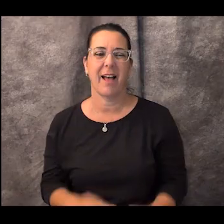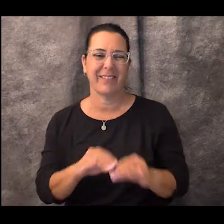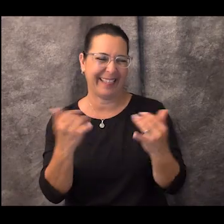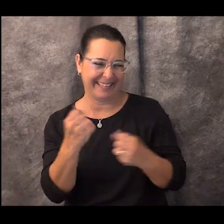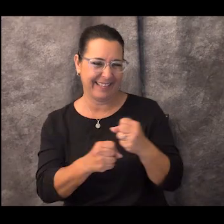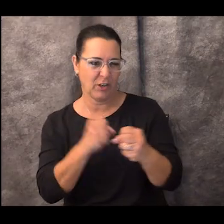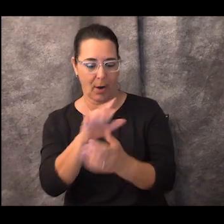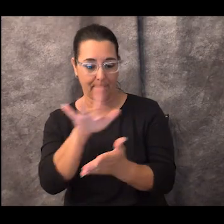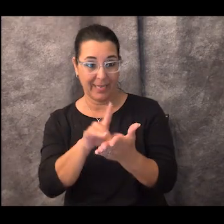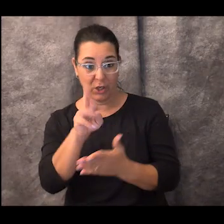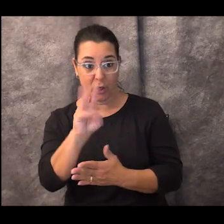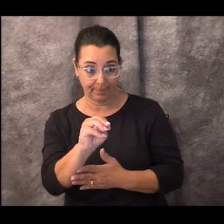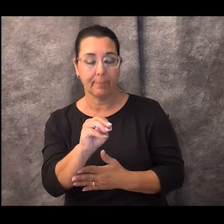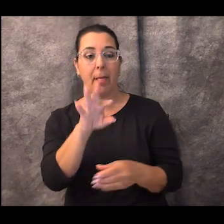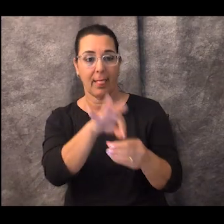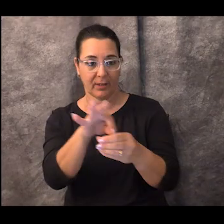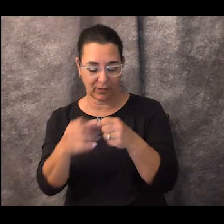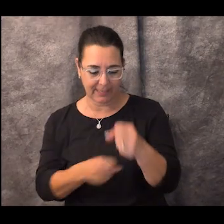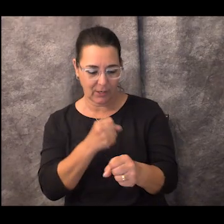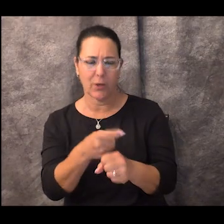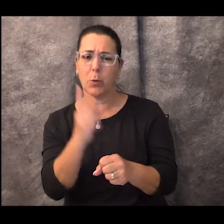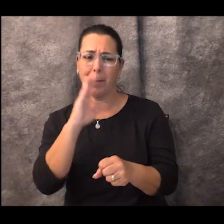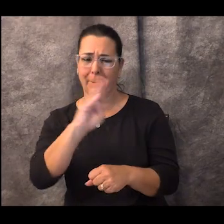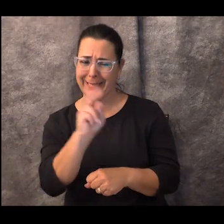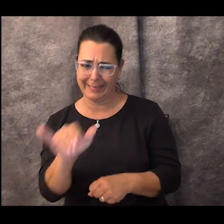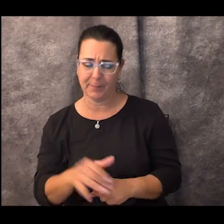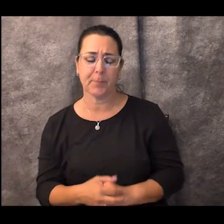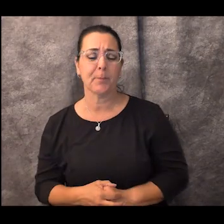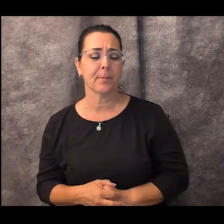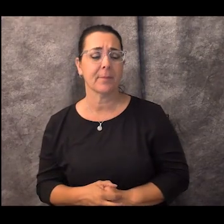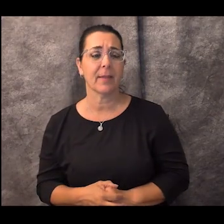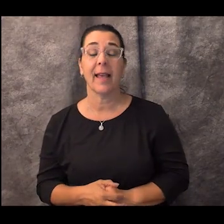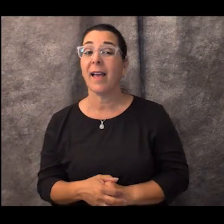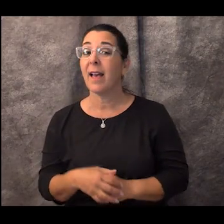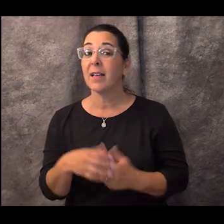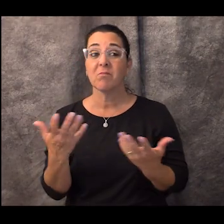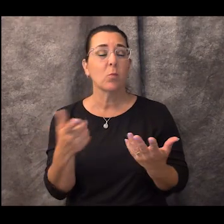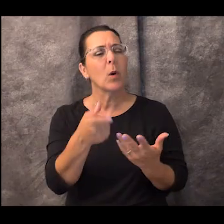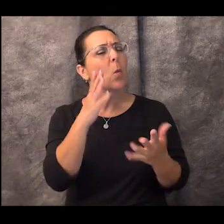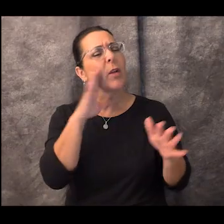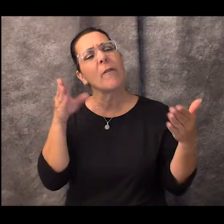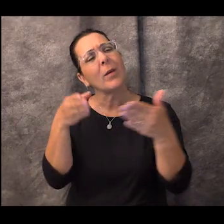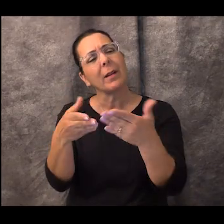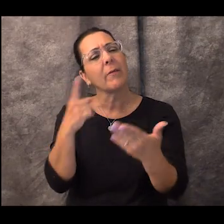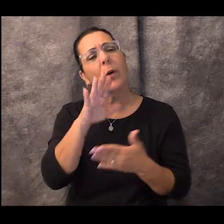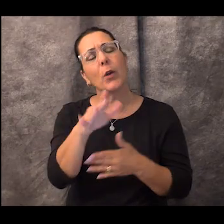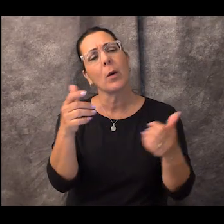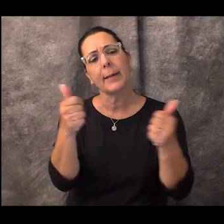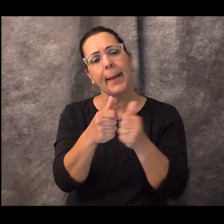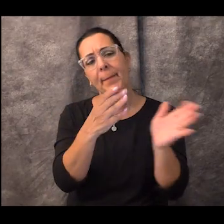You're going to be super busy. Is there anything in particular that you're going to really focus in on as your game plan for the rest of the year?